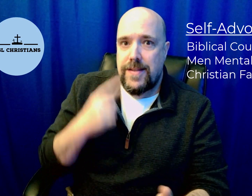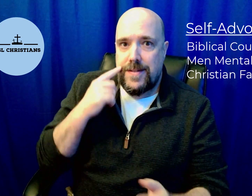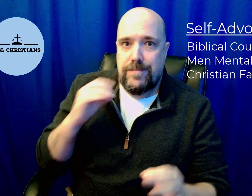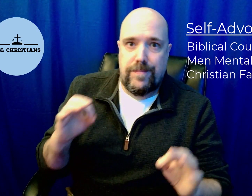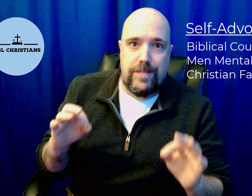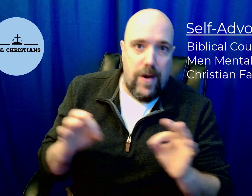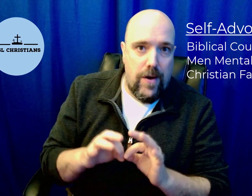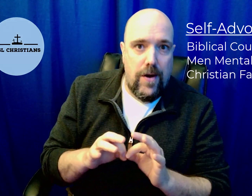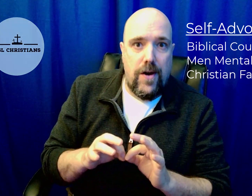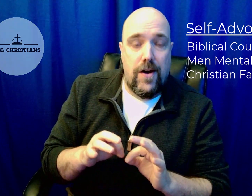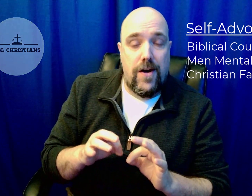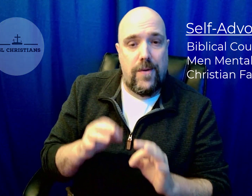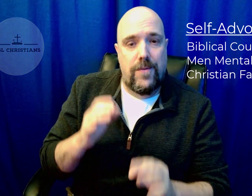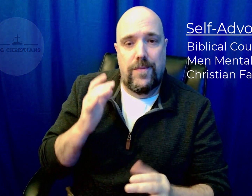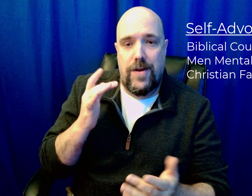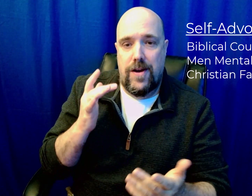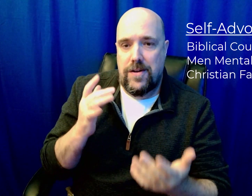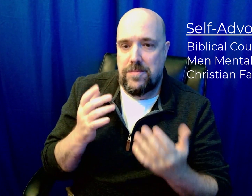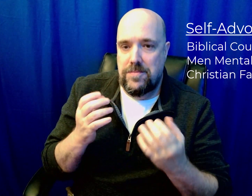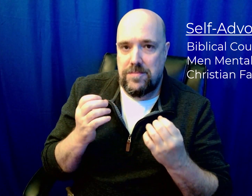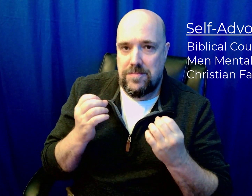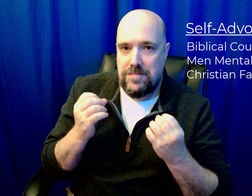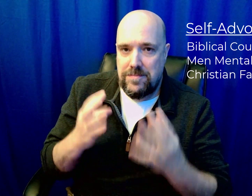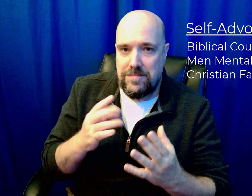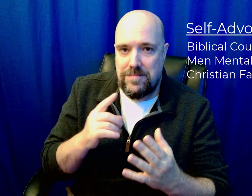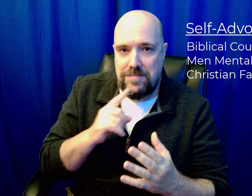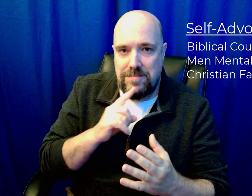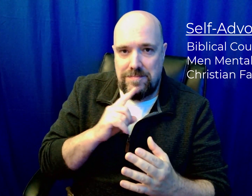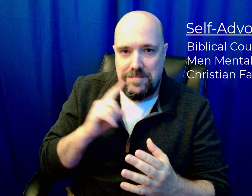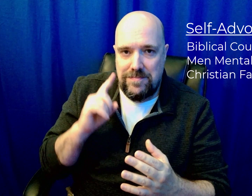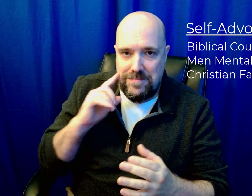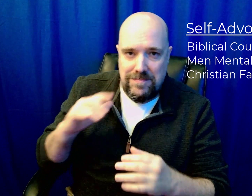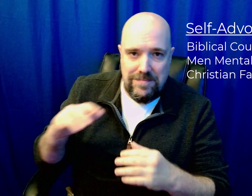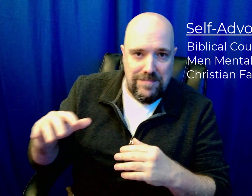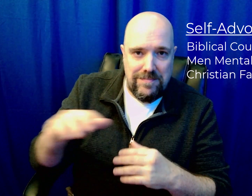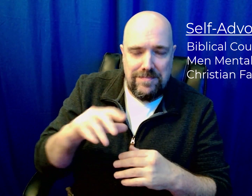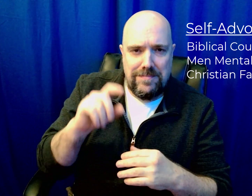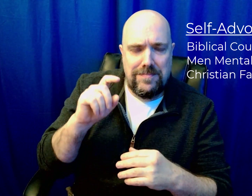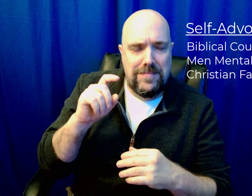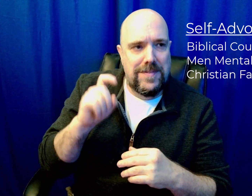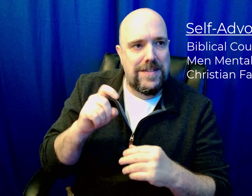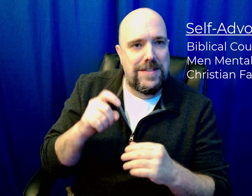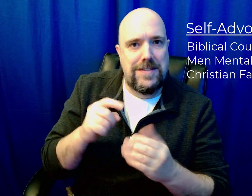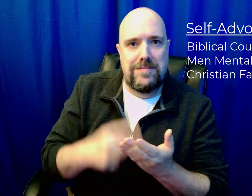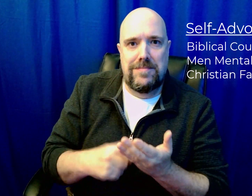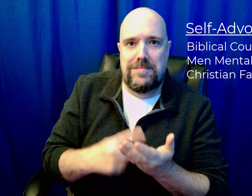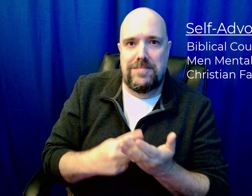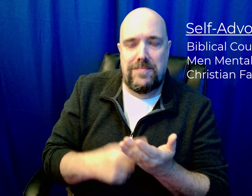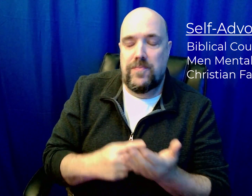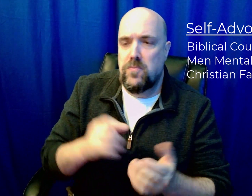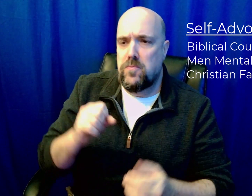I think this is important. Why? I think many deaf people need to discuss this topic.